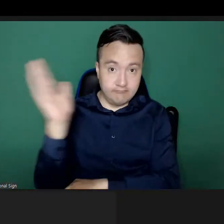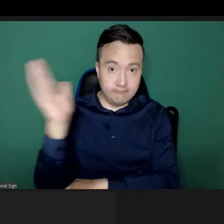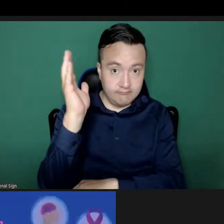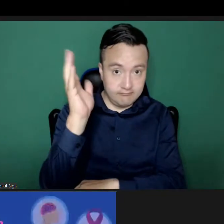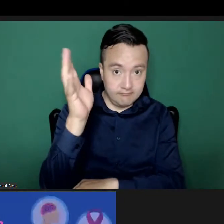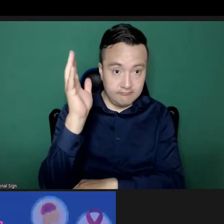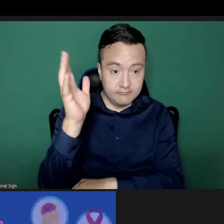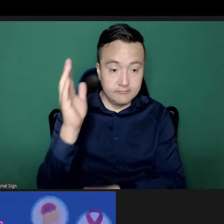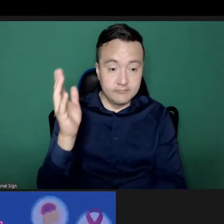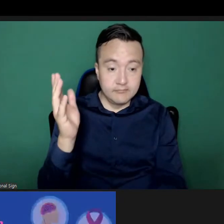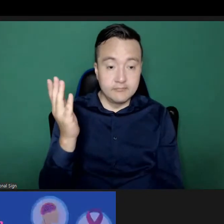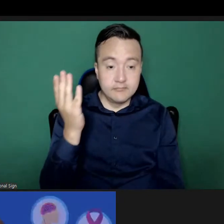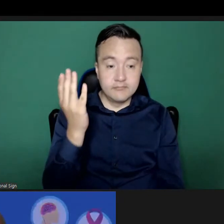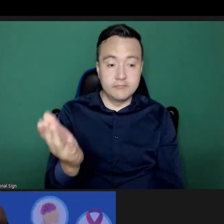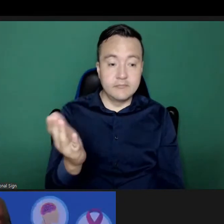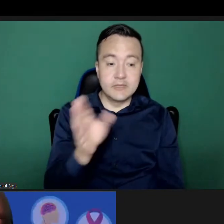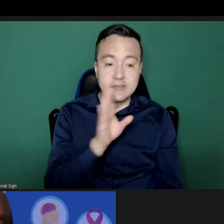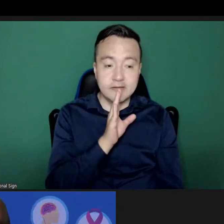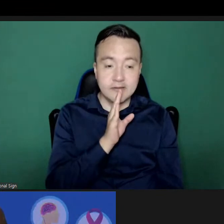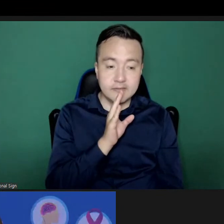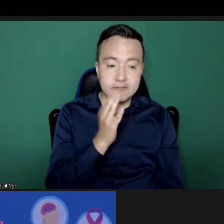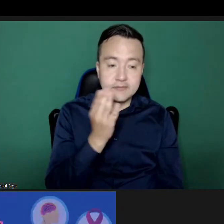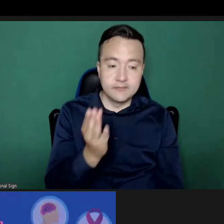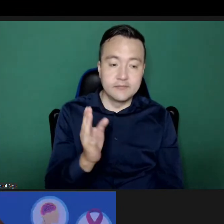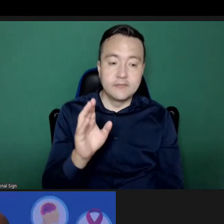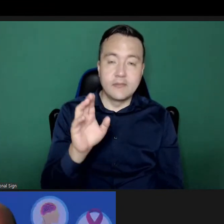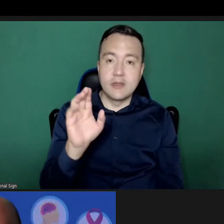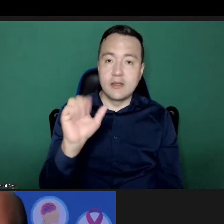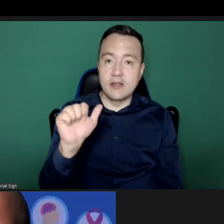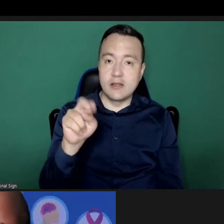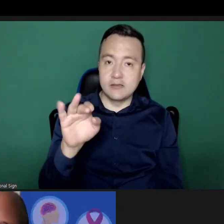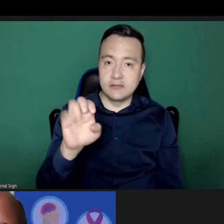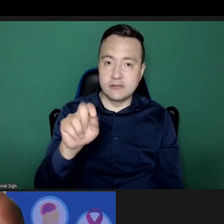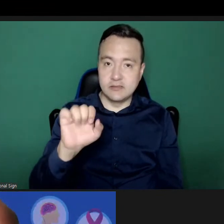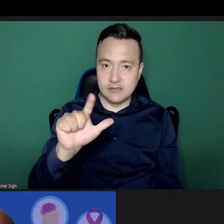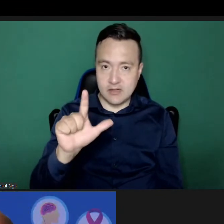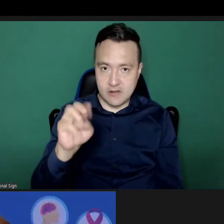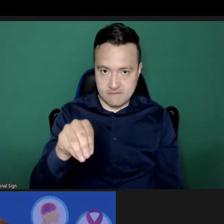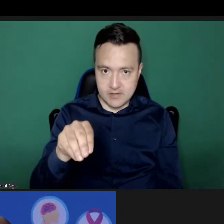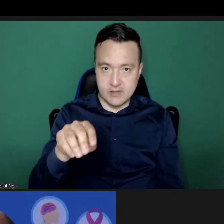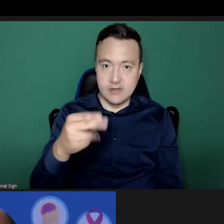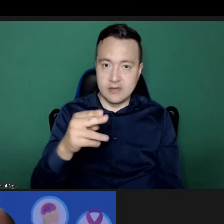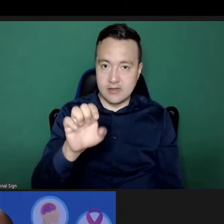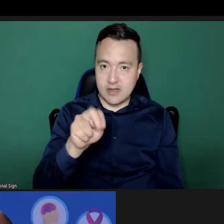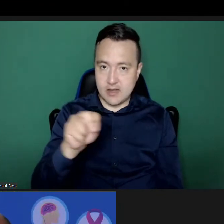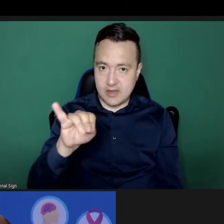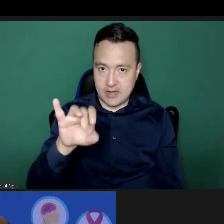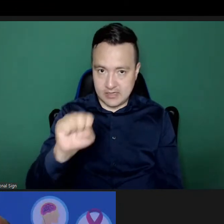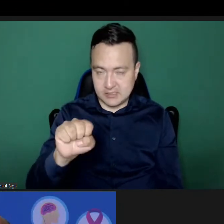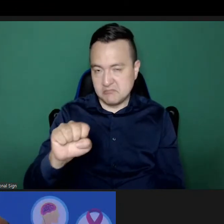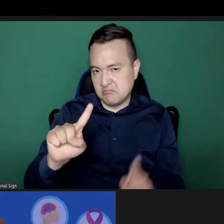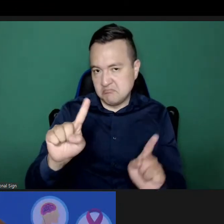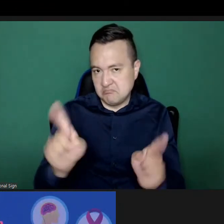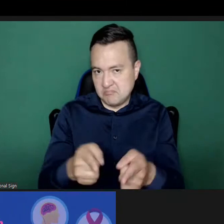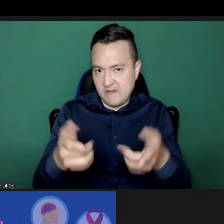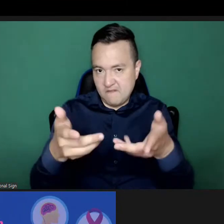Hennis, as we come now to the conclusion of our webinar. Dr. Hennis, over to you for some reflections on the questions and concluding remarks for the webinar.